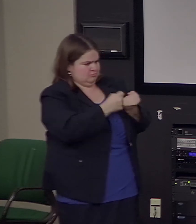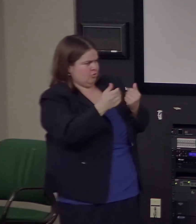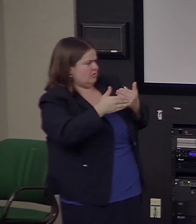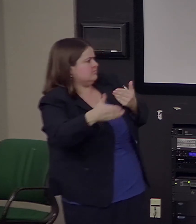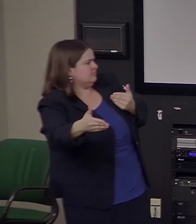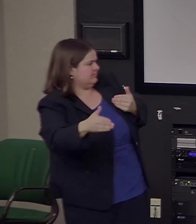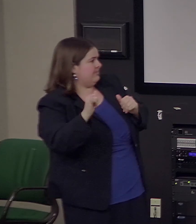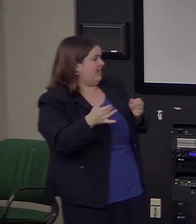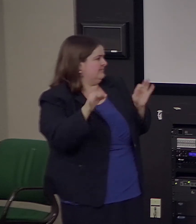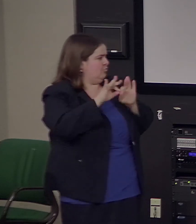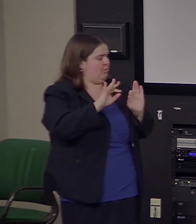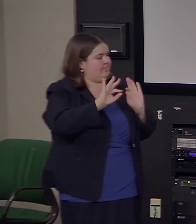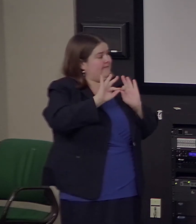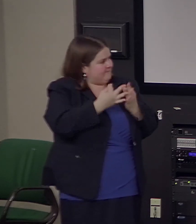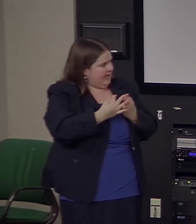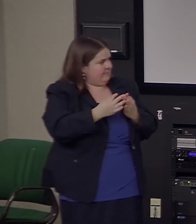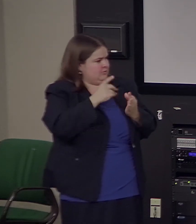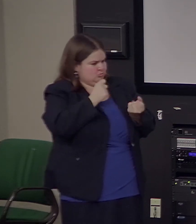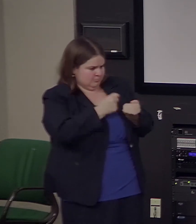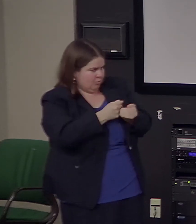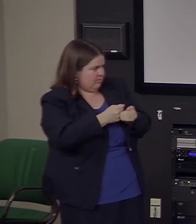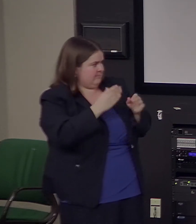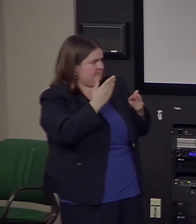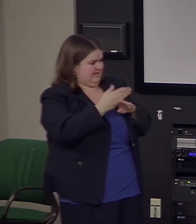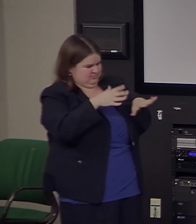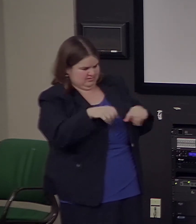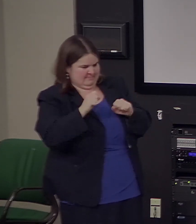and the kind of family that the child goes into post adoption.